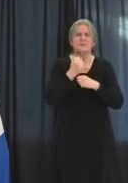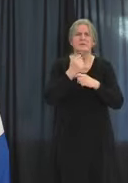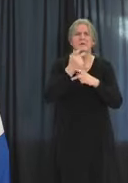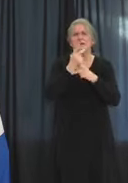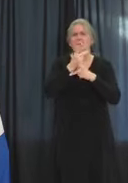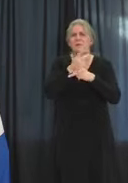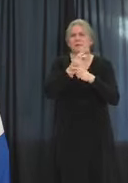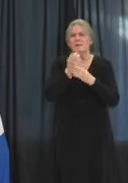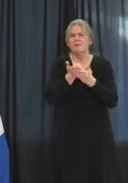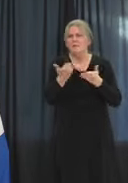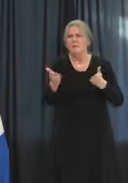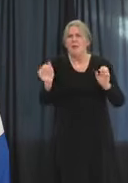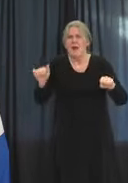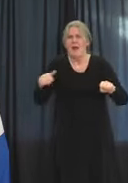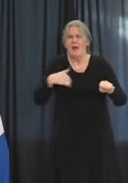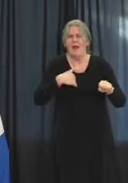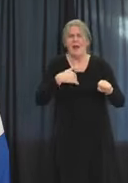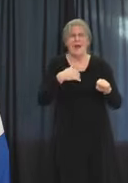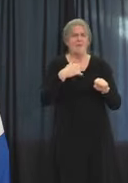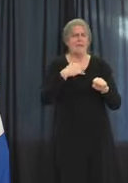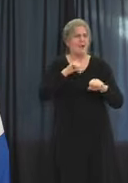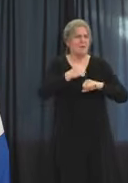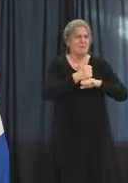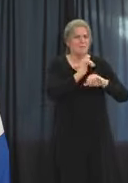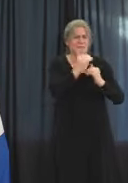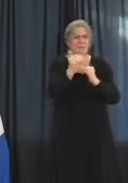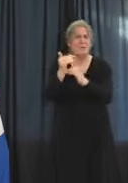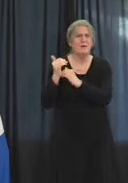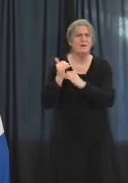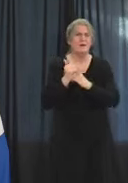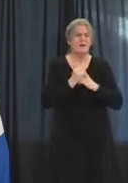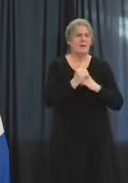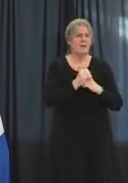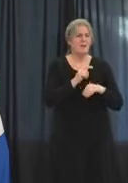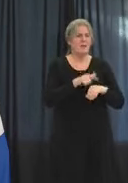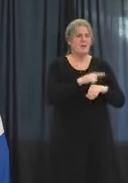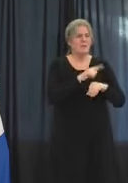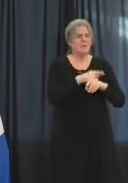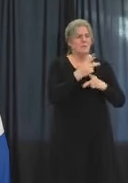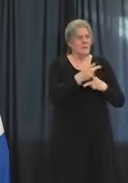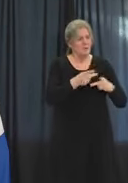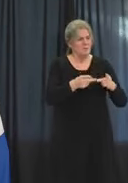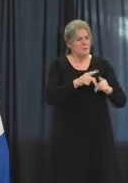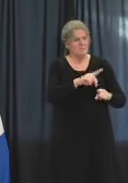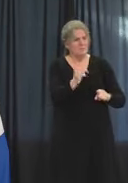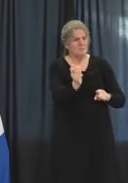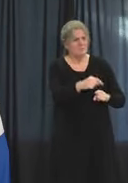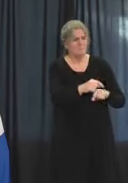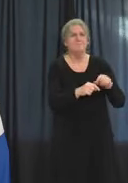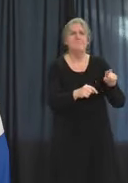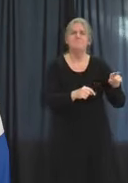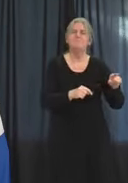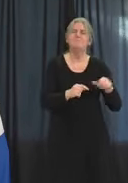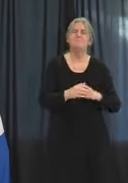facilities? Can you speak to what type of restrictions are taking place at the continuing care facilities?